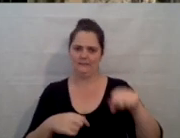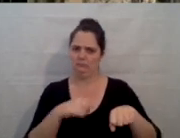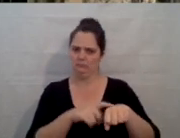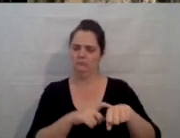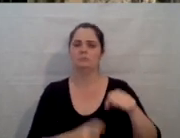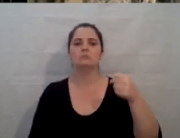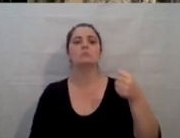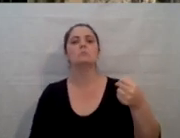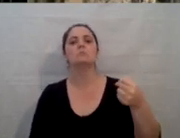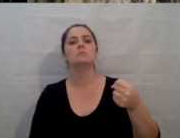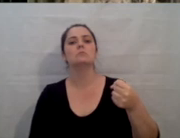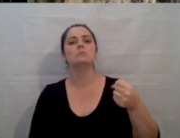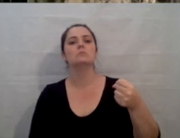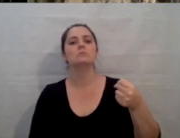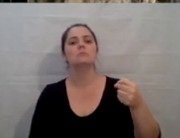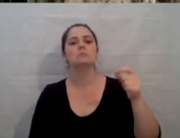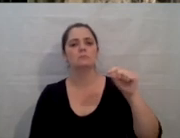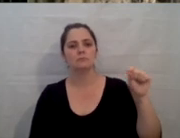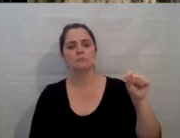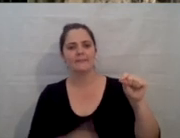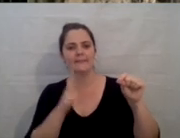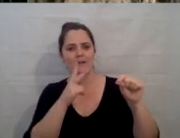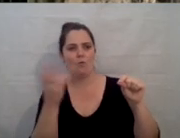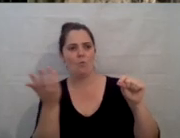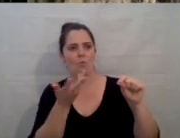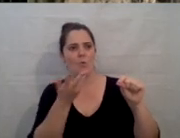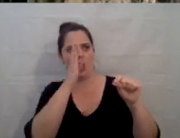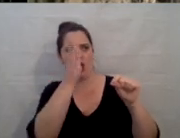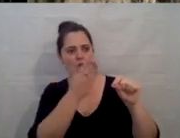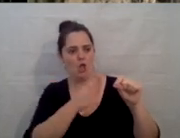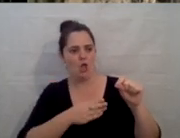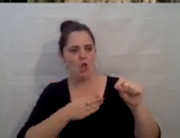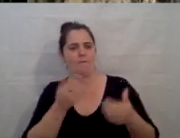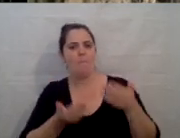looking at the overall movement and I can see that that curve of his